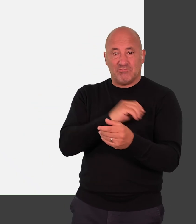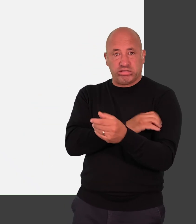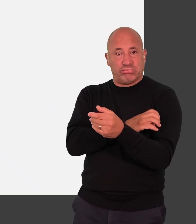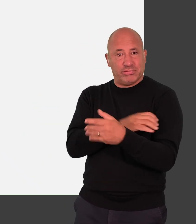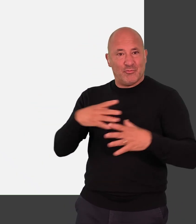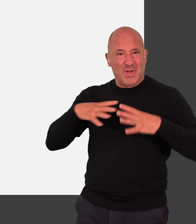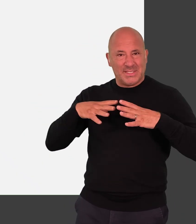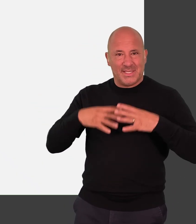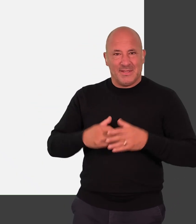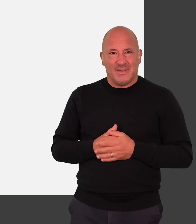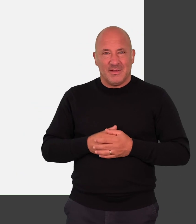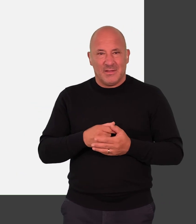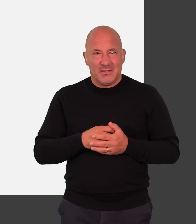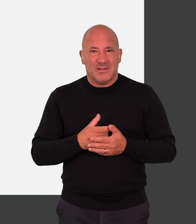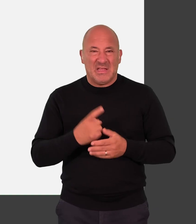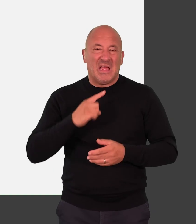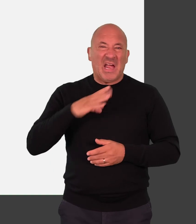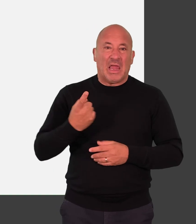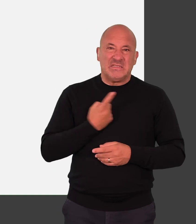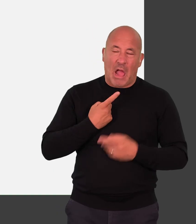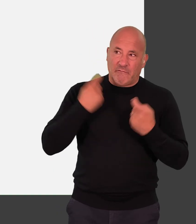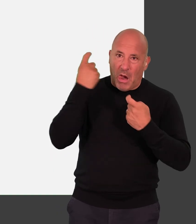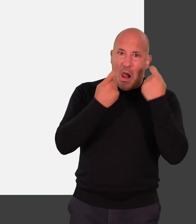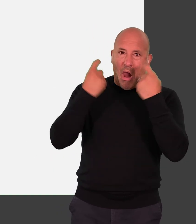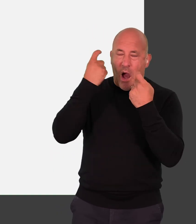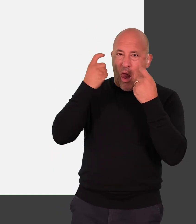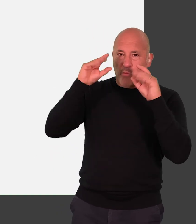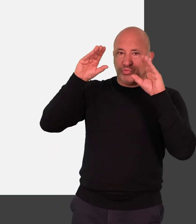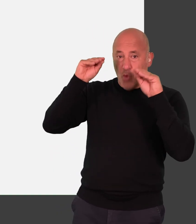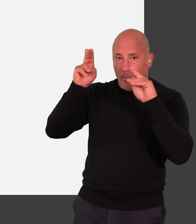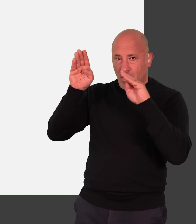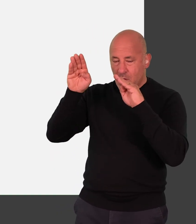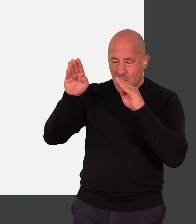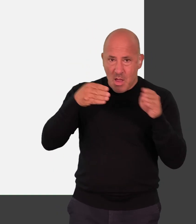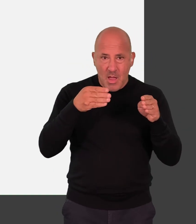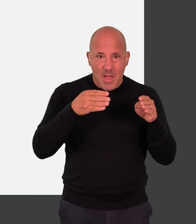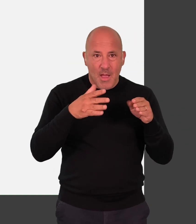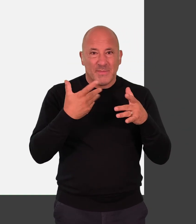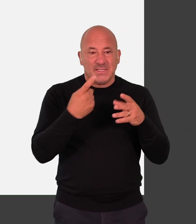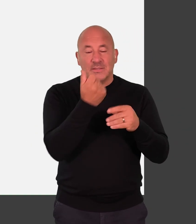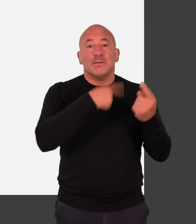Returning from suicidal thinking may mean normal service is resuming for some.